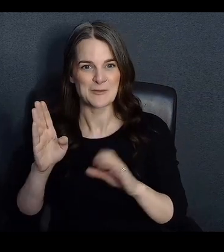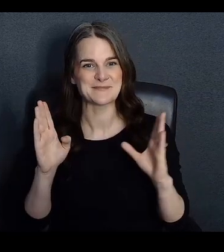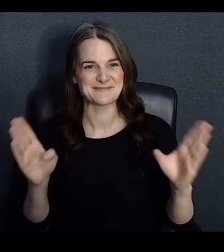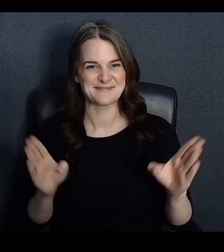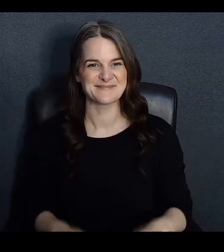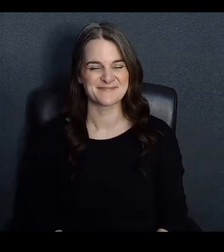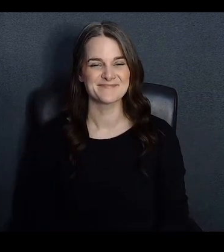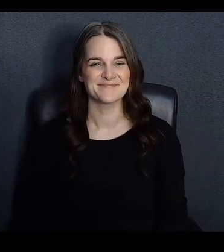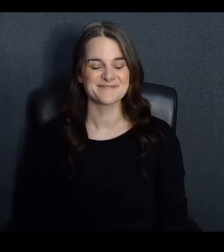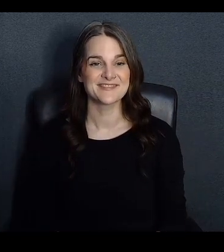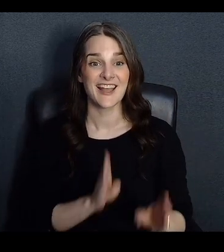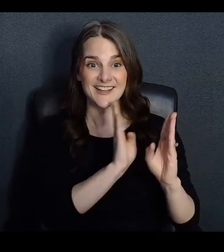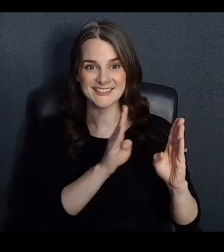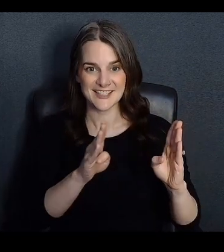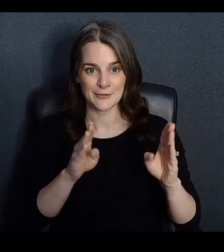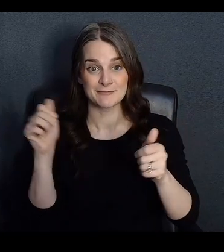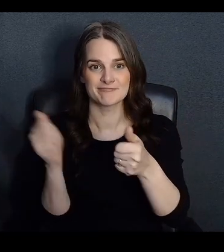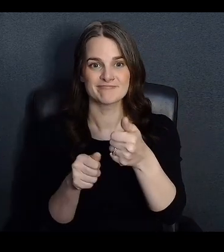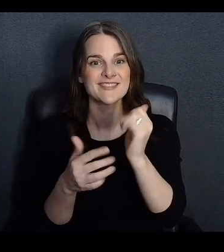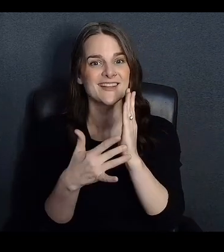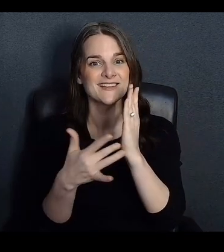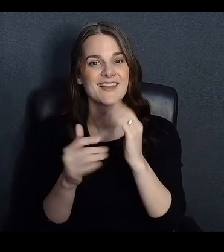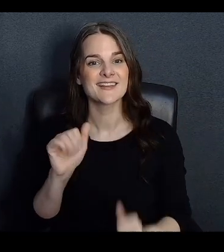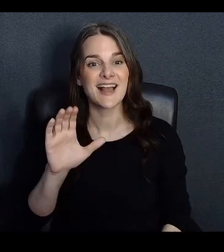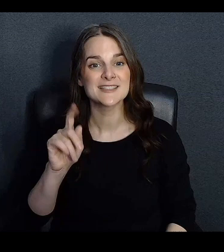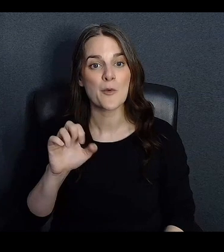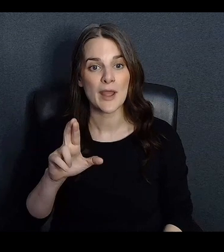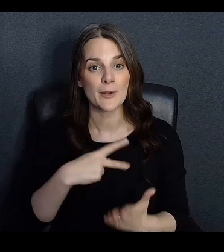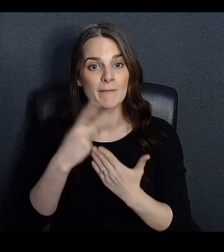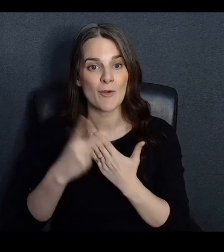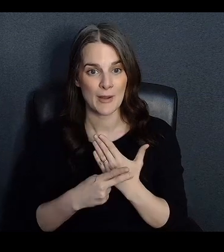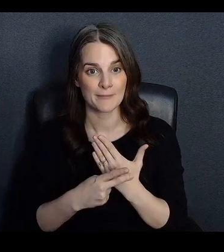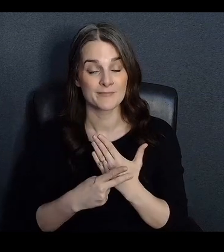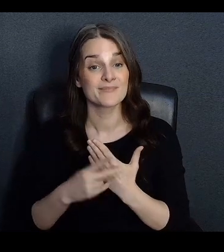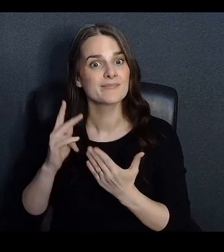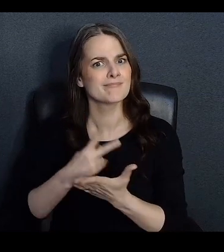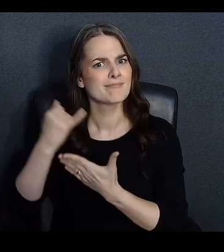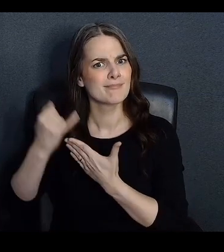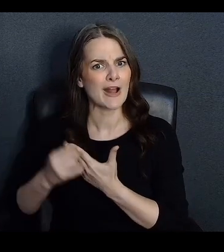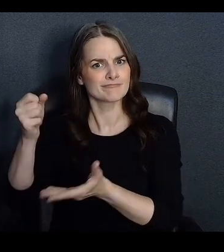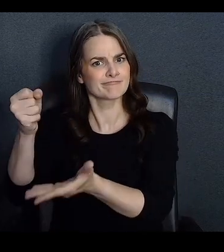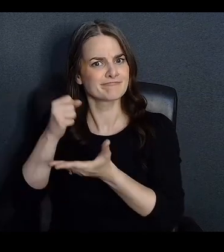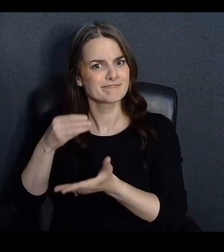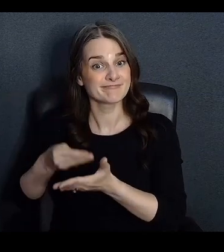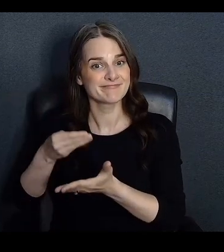This series is part of the Tech Accelerator program. This is an initiative funded by the Office of Developmental